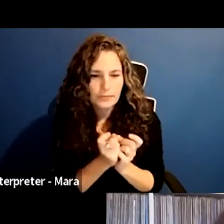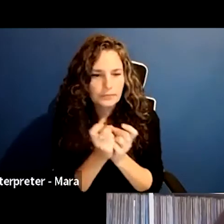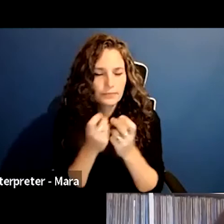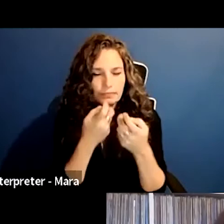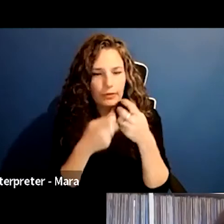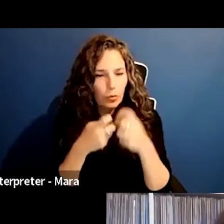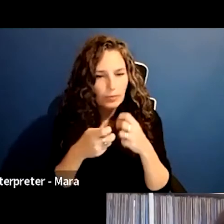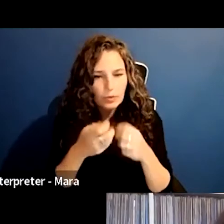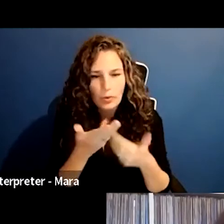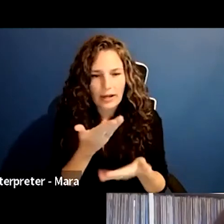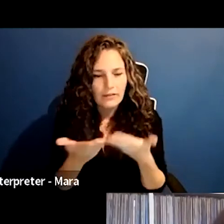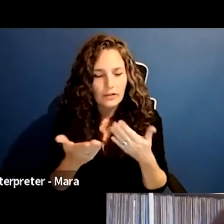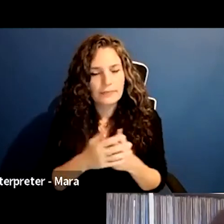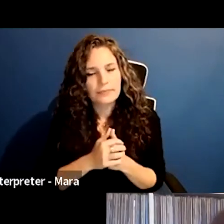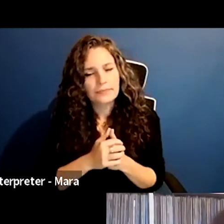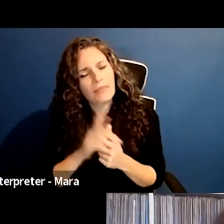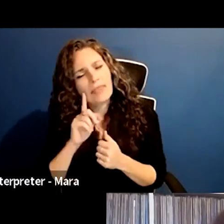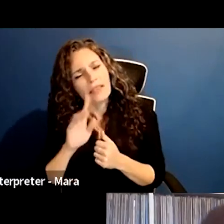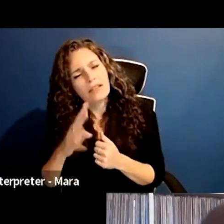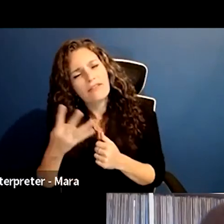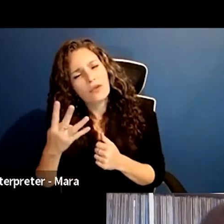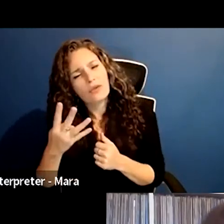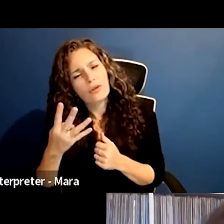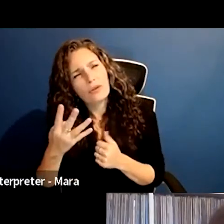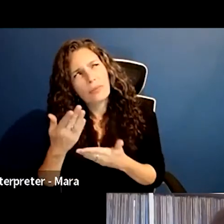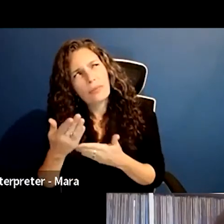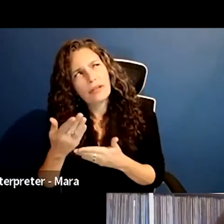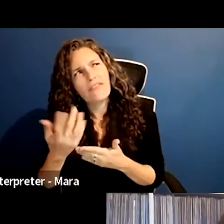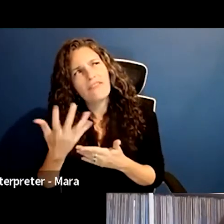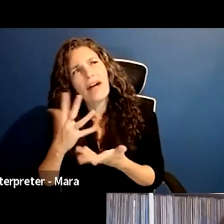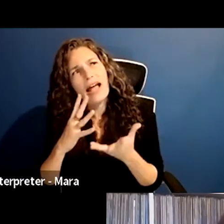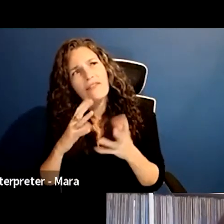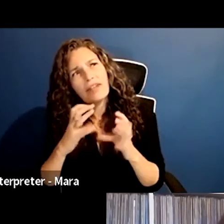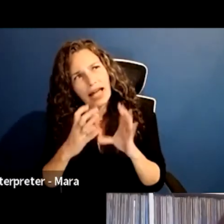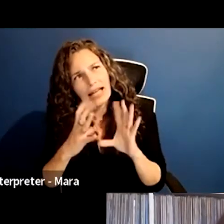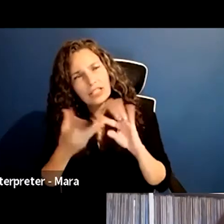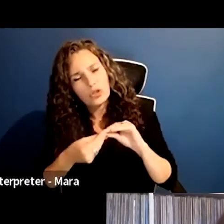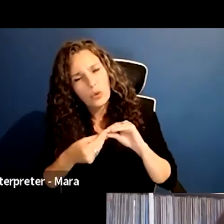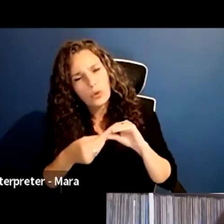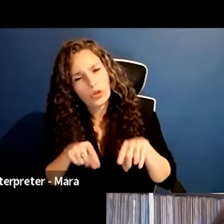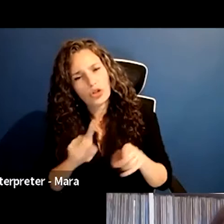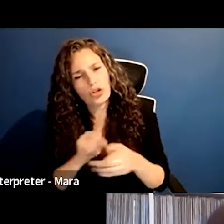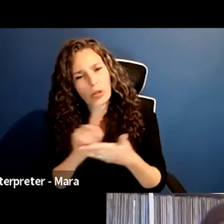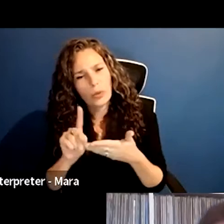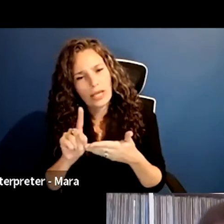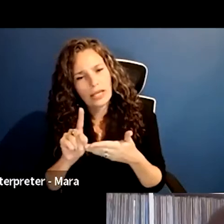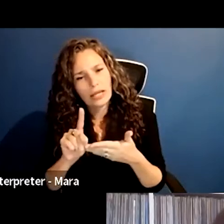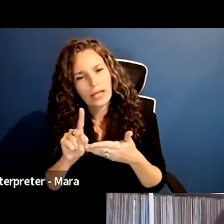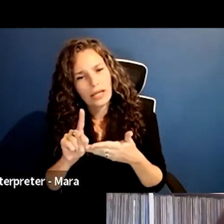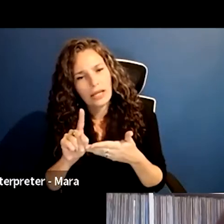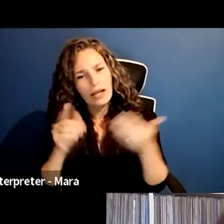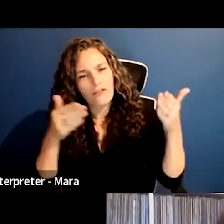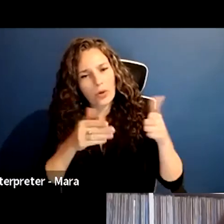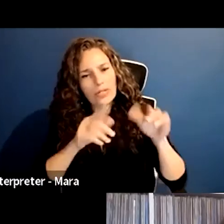like four or five classes throughout the week about different softwares